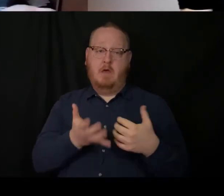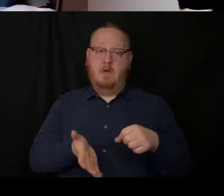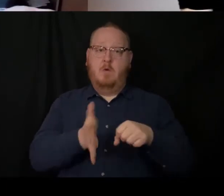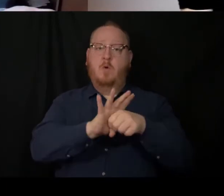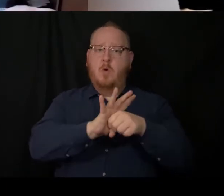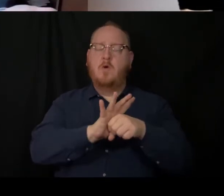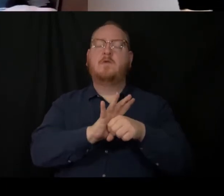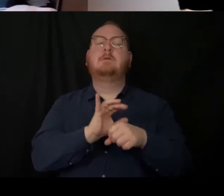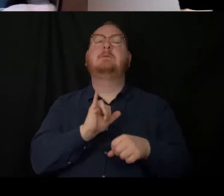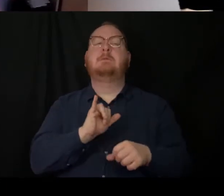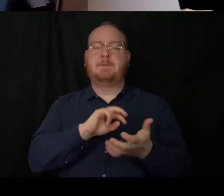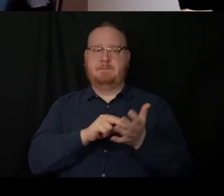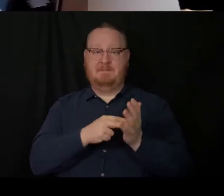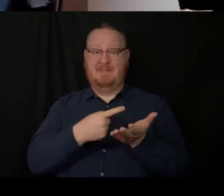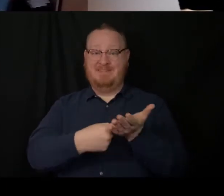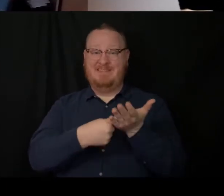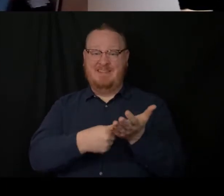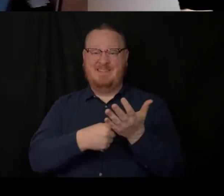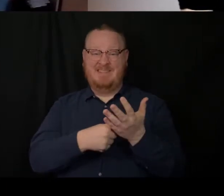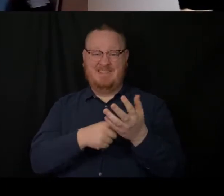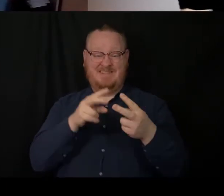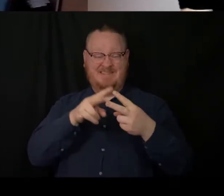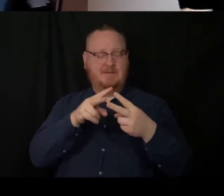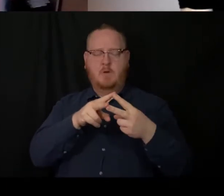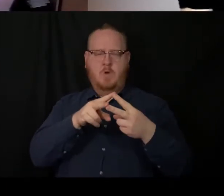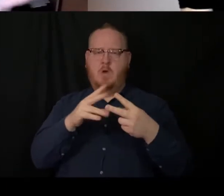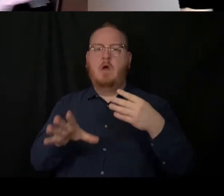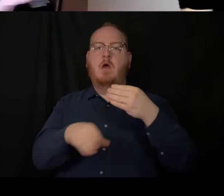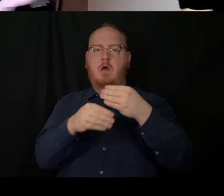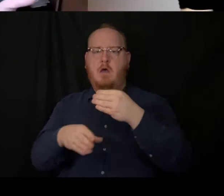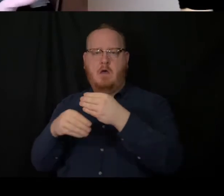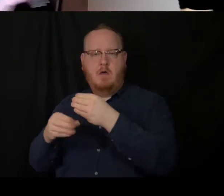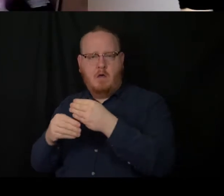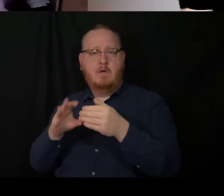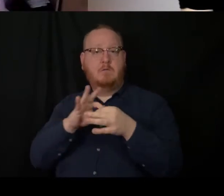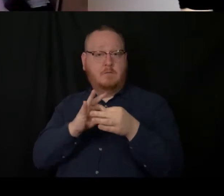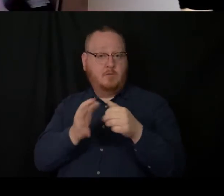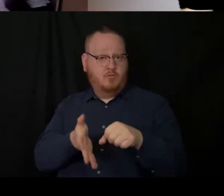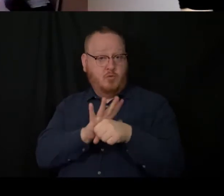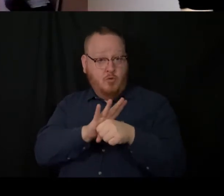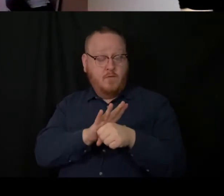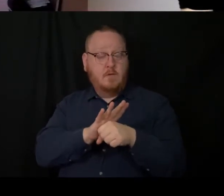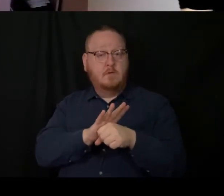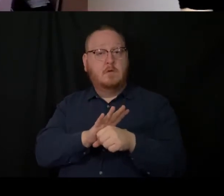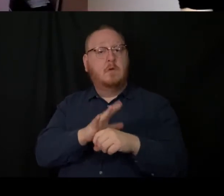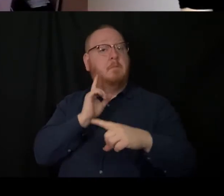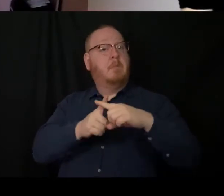discussions that IEP team should be having. And if you don't have an IEP meeting scheduled for the end of the year, like your